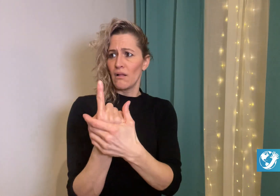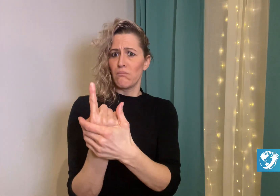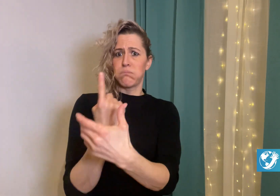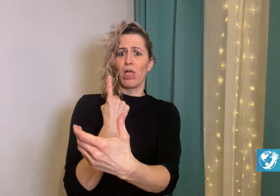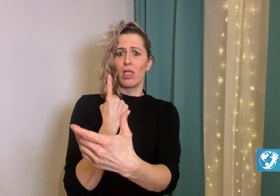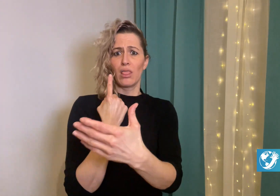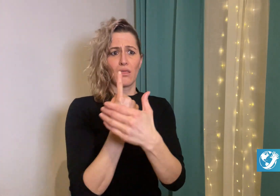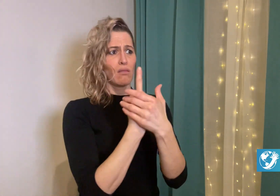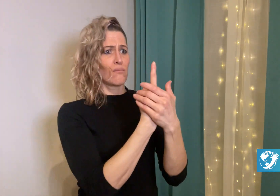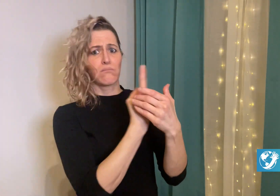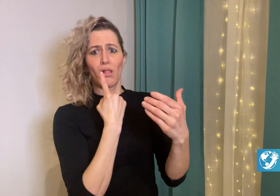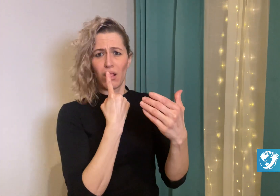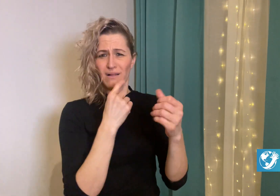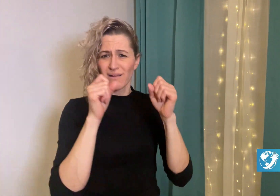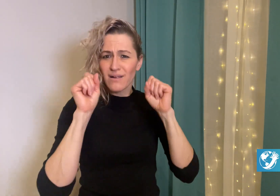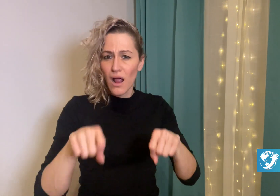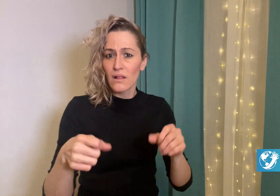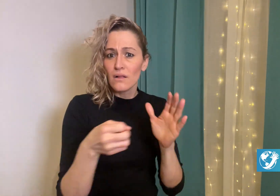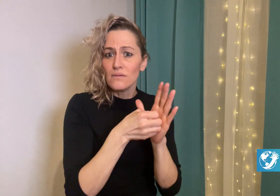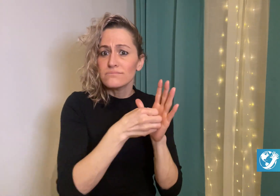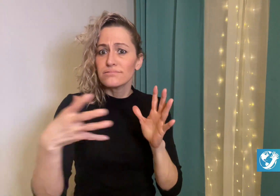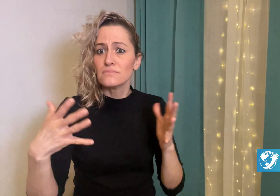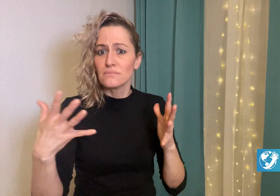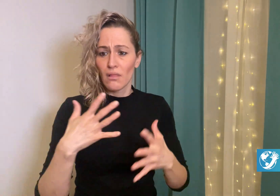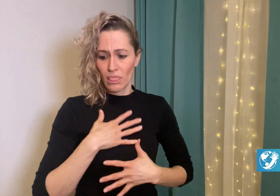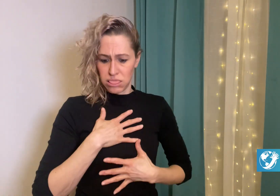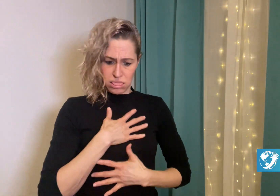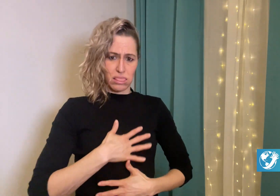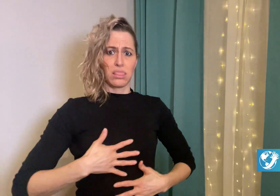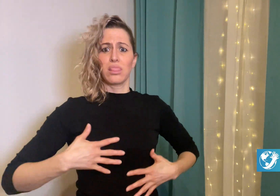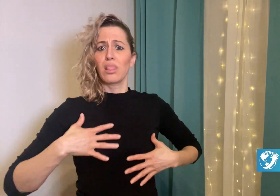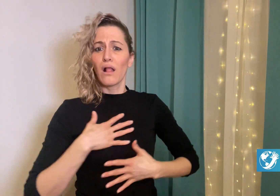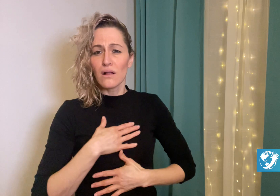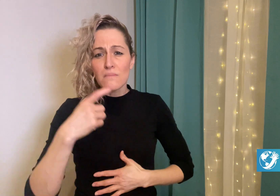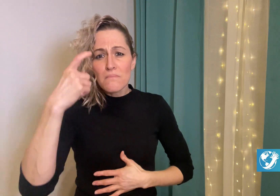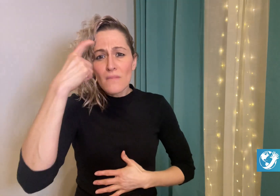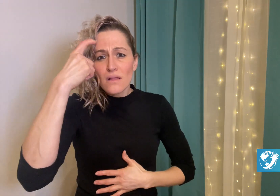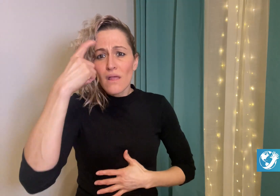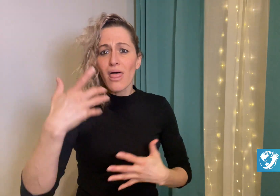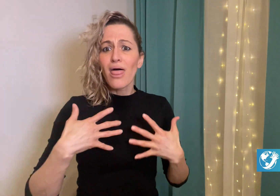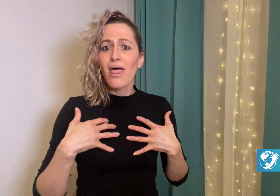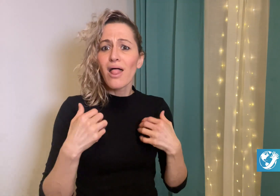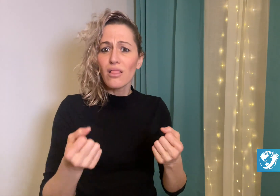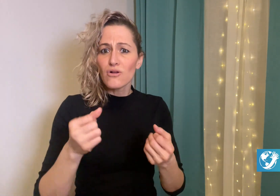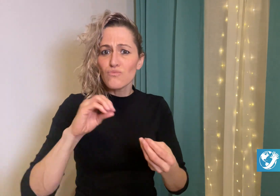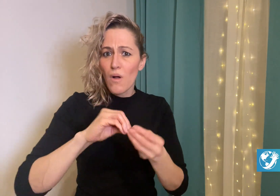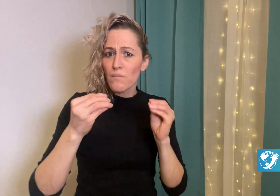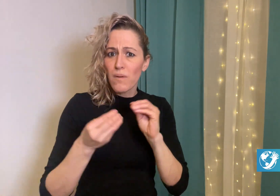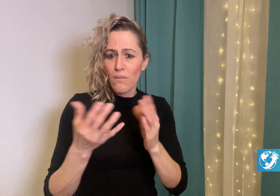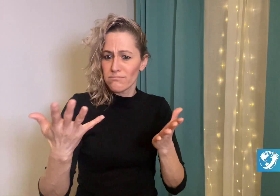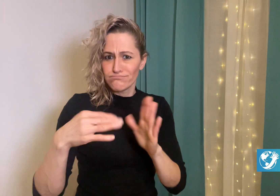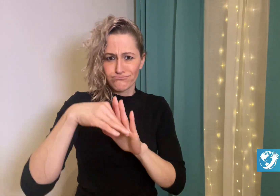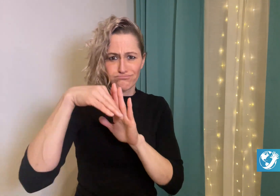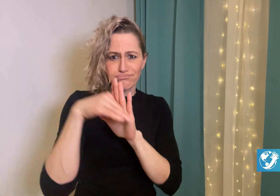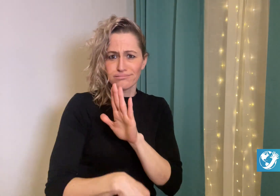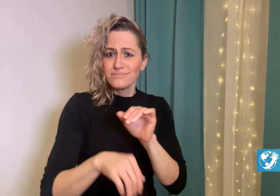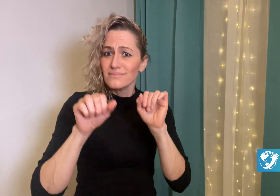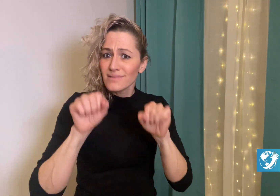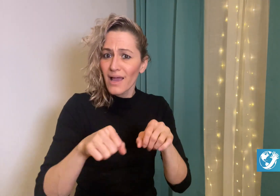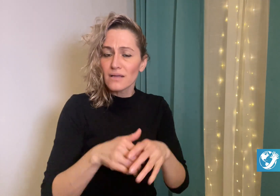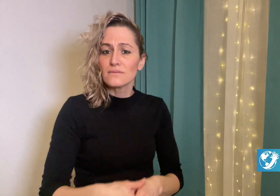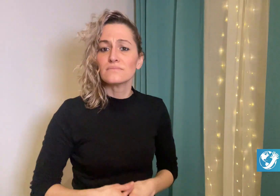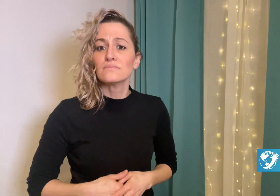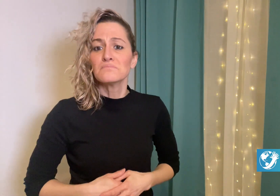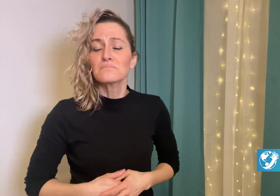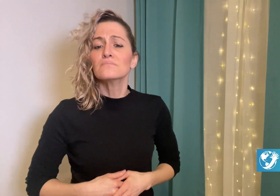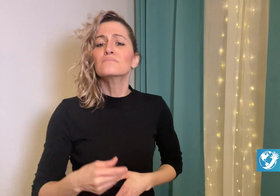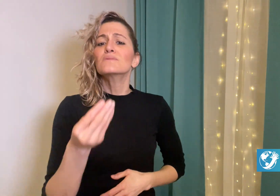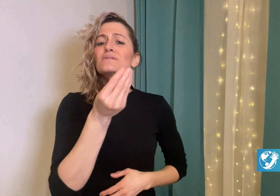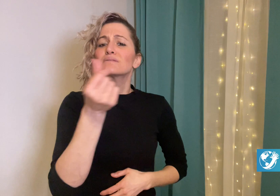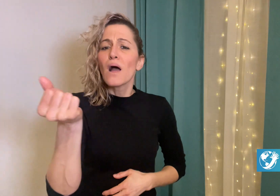of isolation which could result in mental health issues.